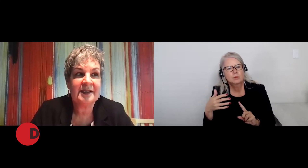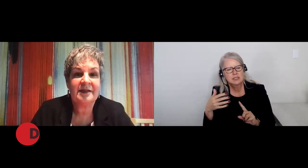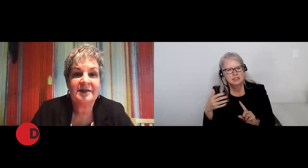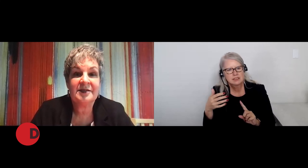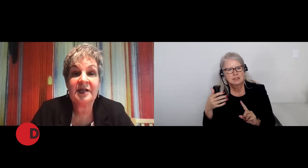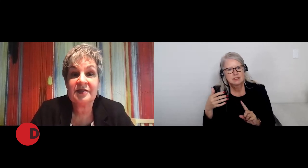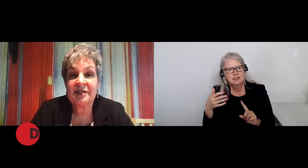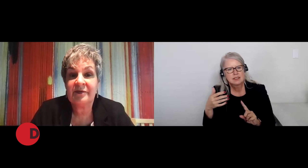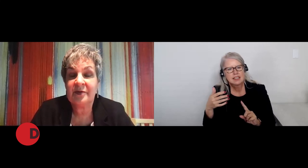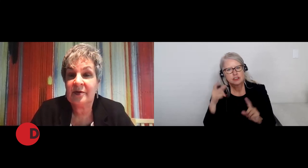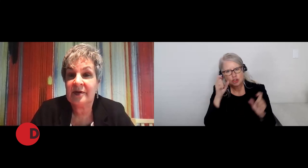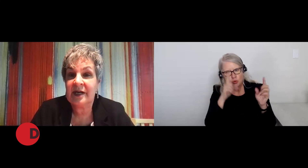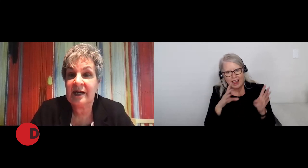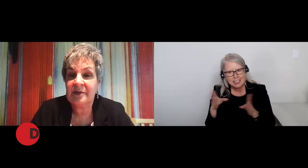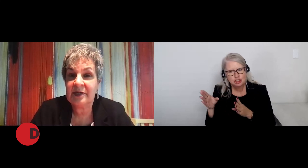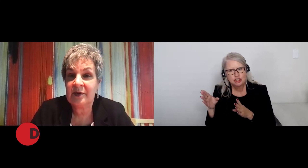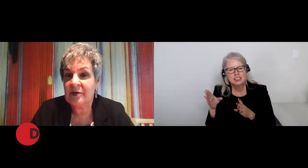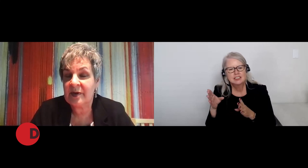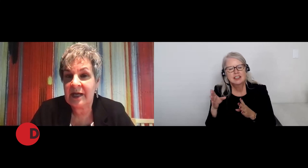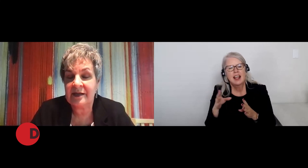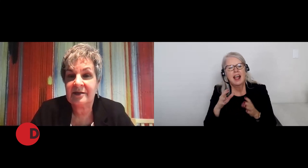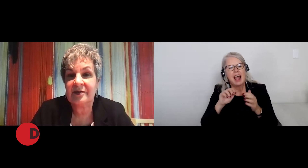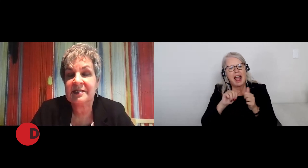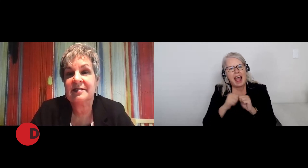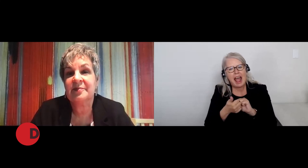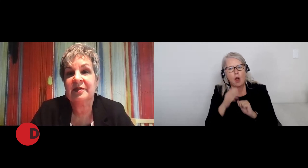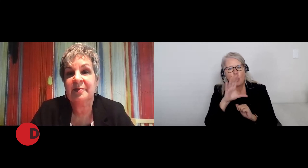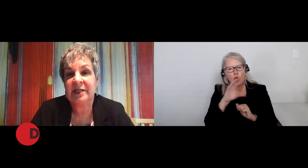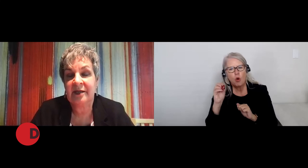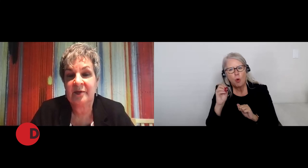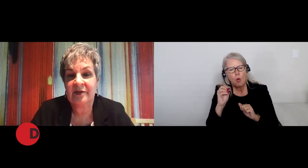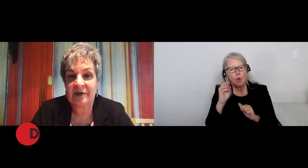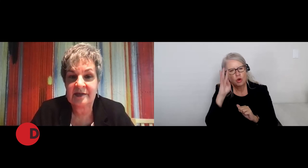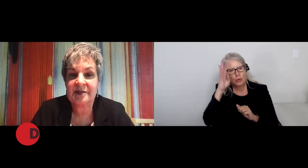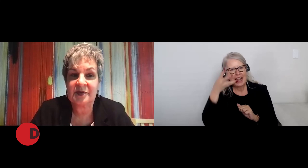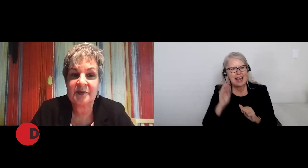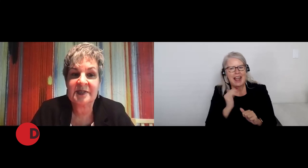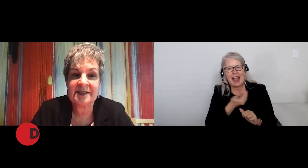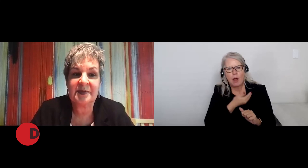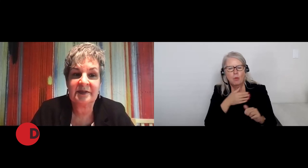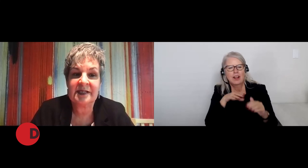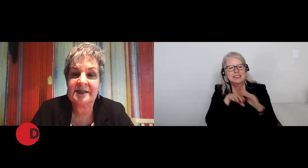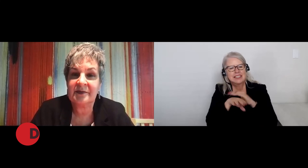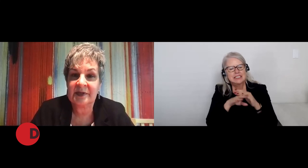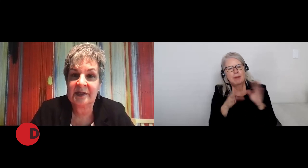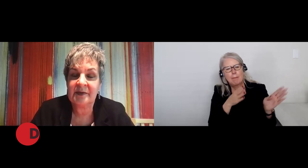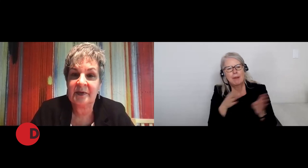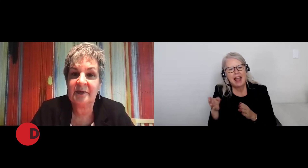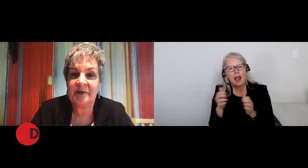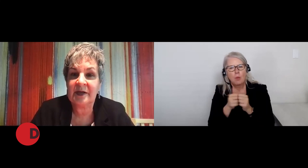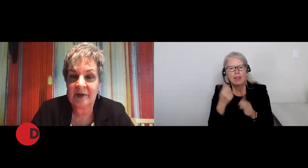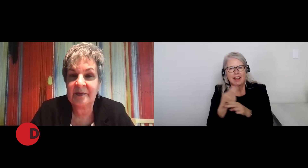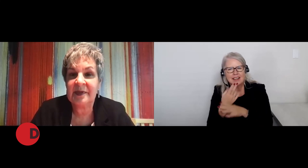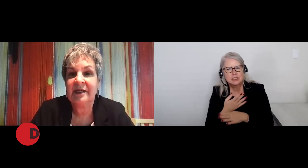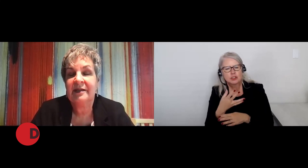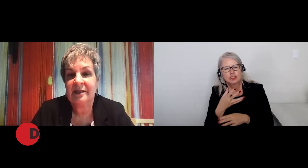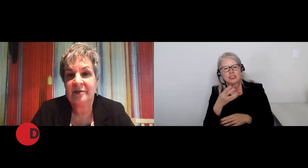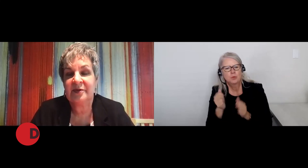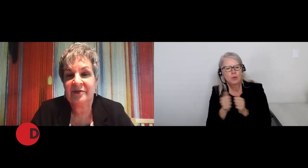strategies on how to co-create our accessibility plan with consumers